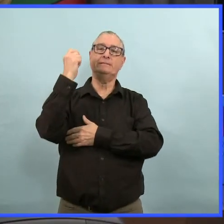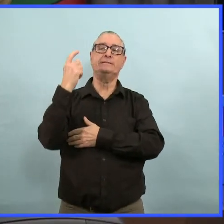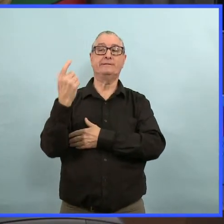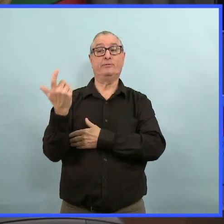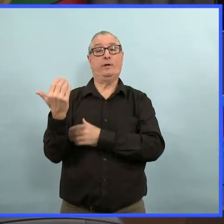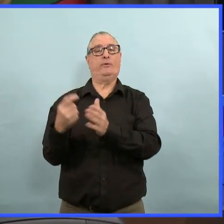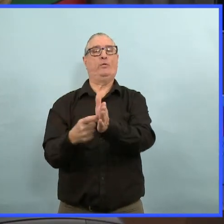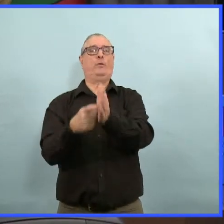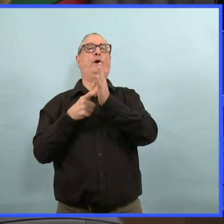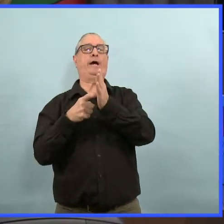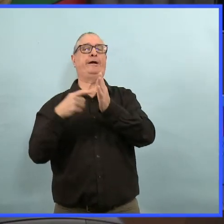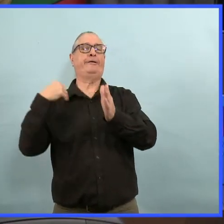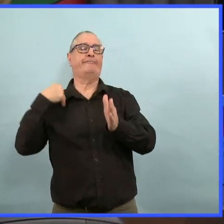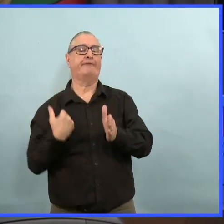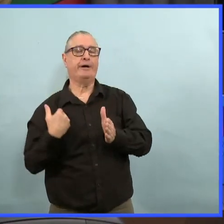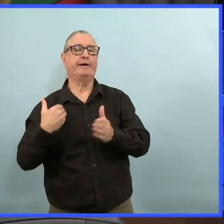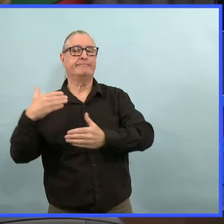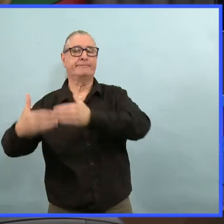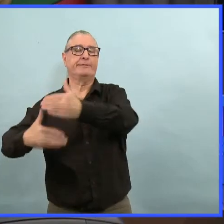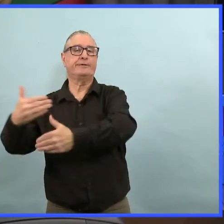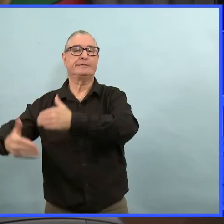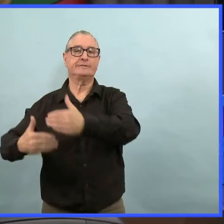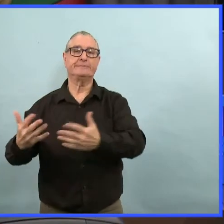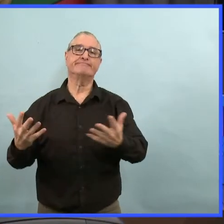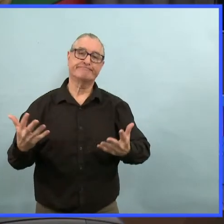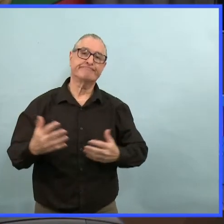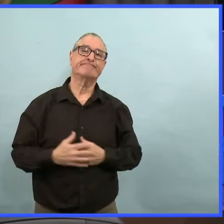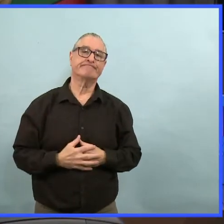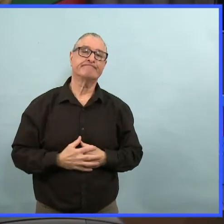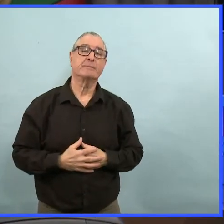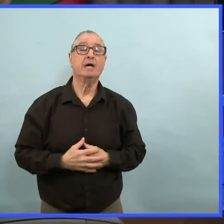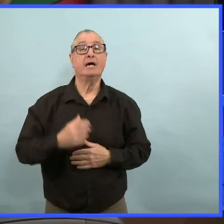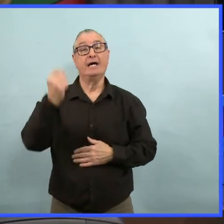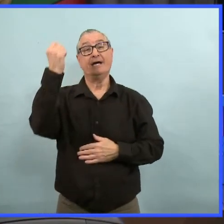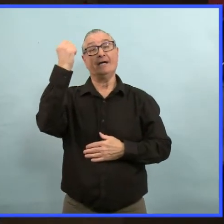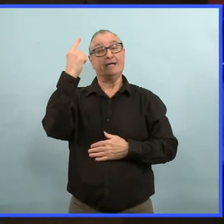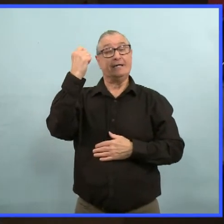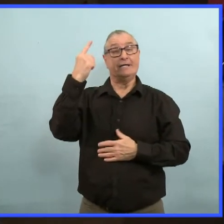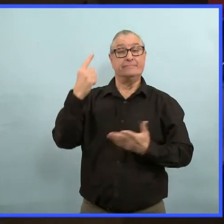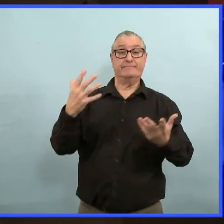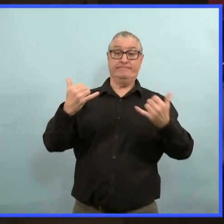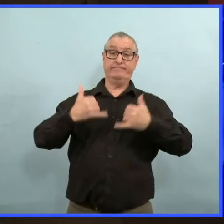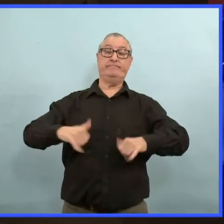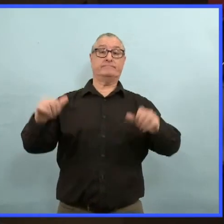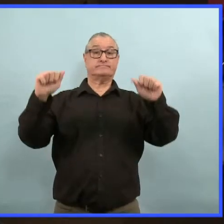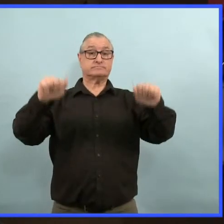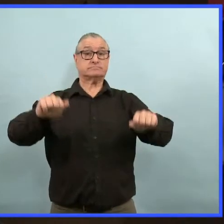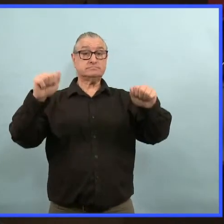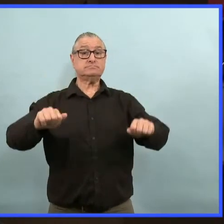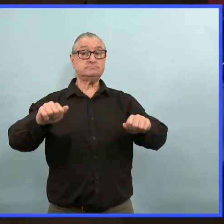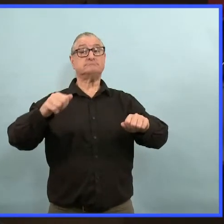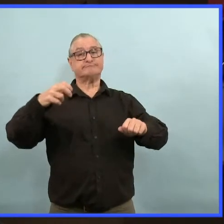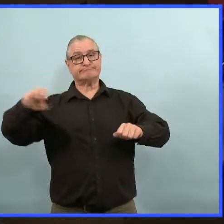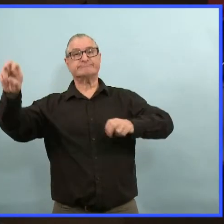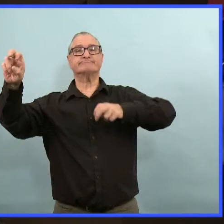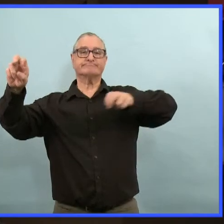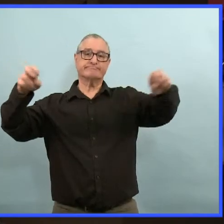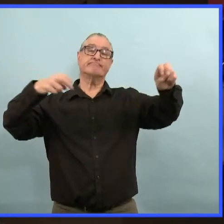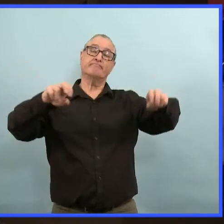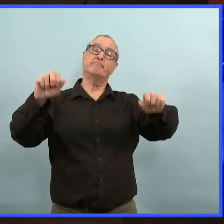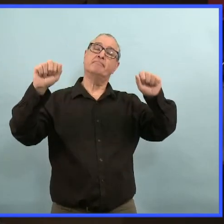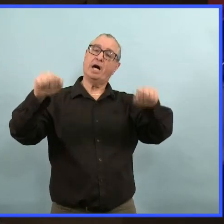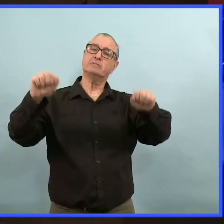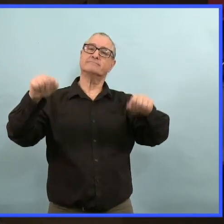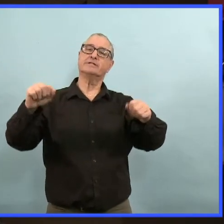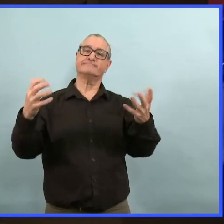that that by in principle that that process would go away all right thank you very much